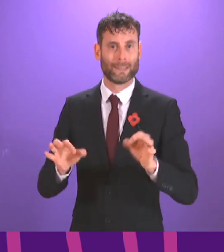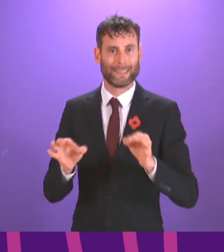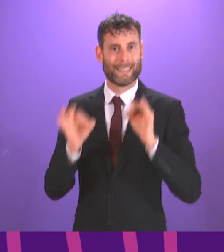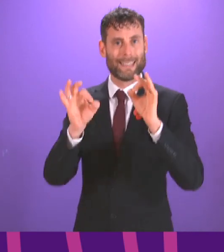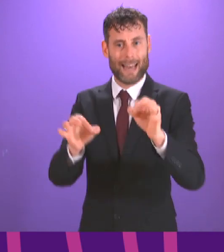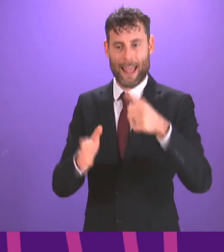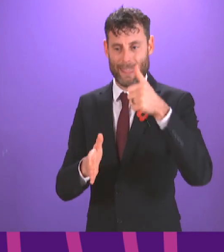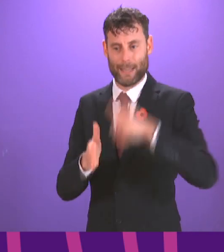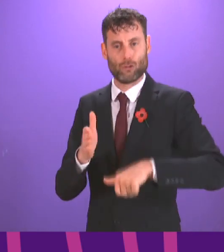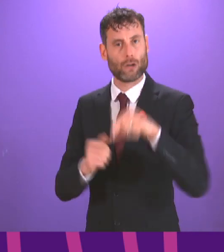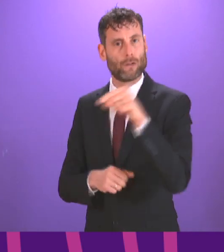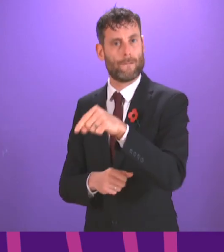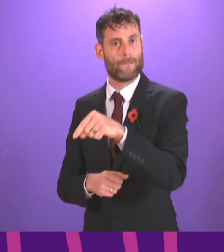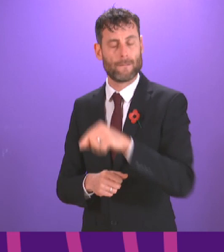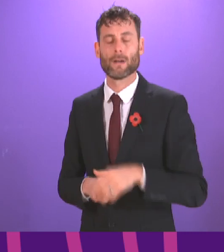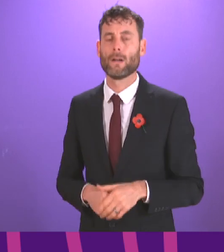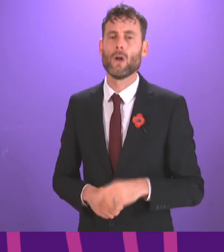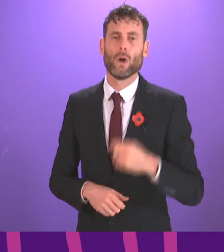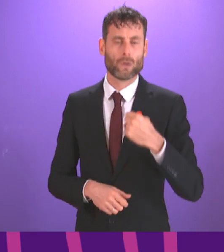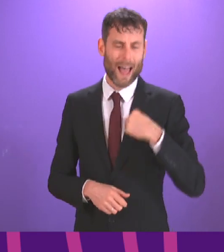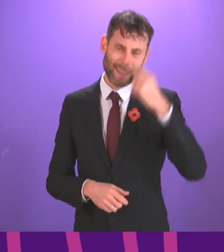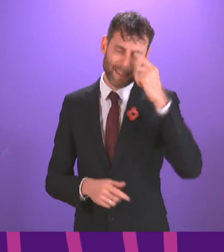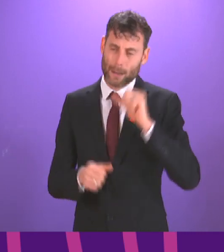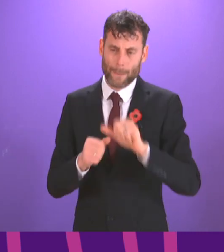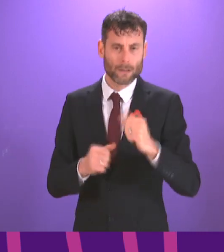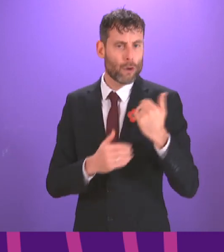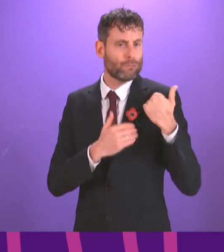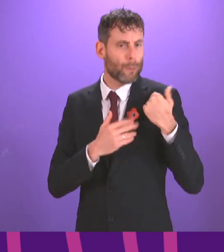We will continue to try and respond in that responsible way to all the difficult issues